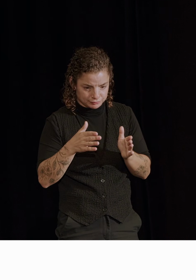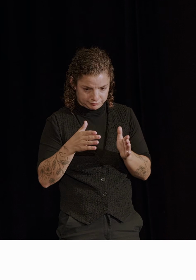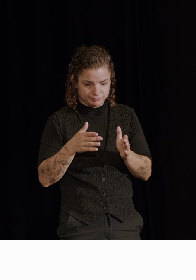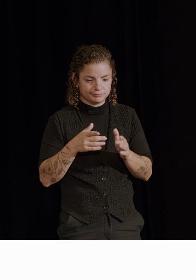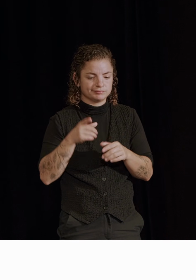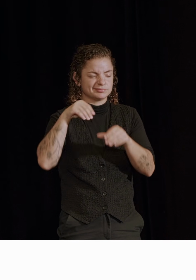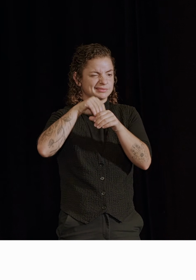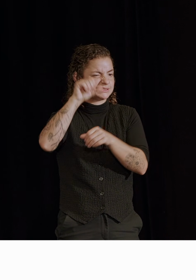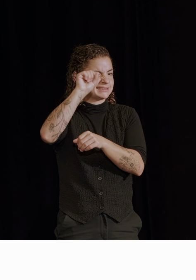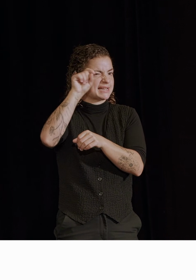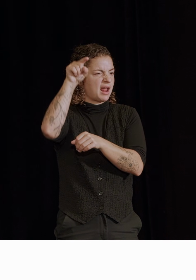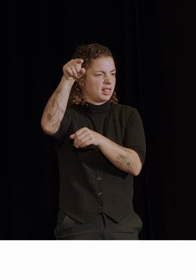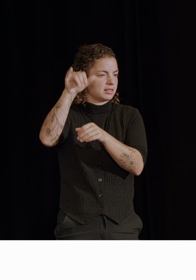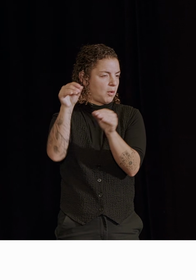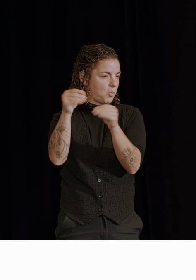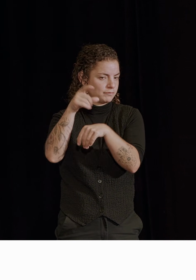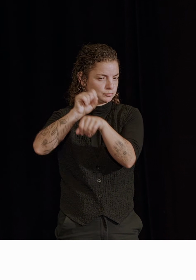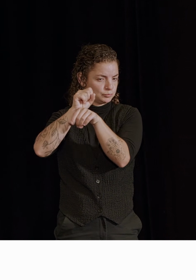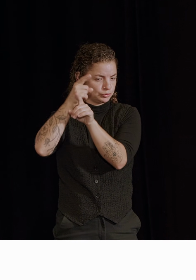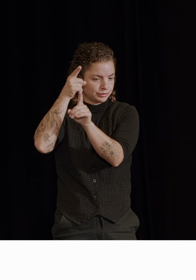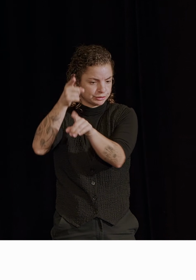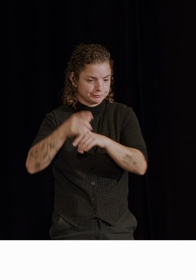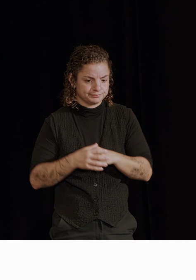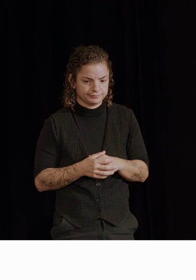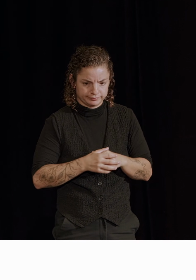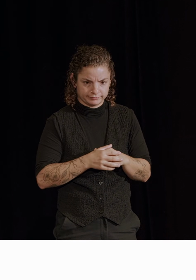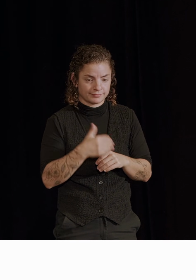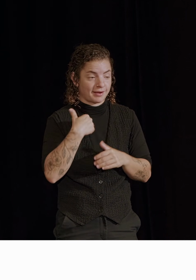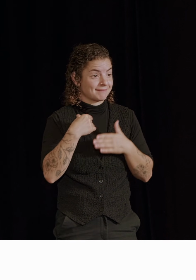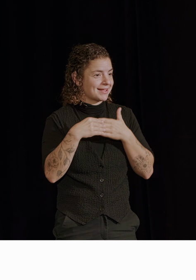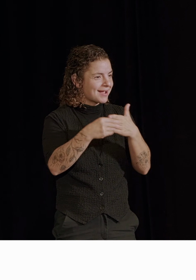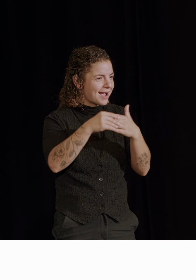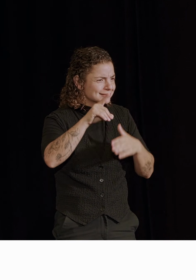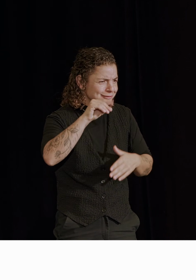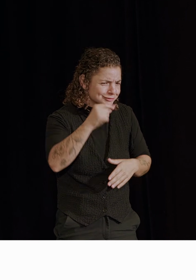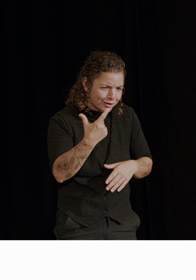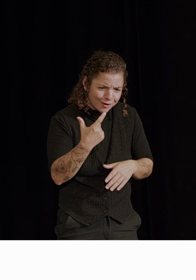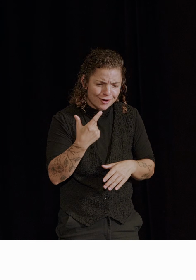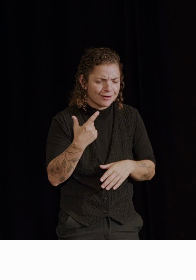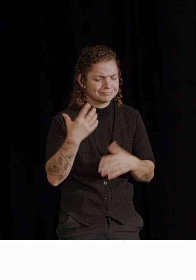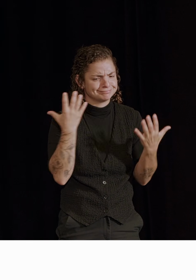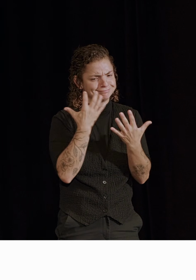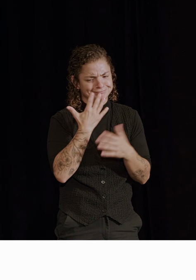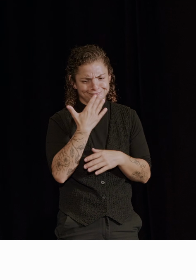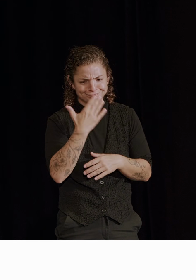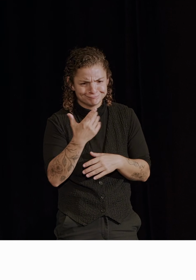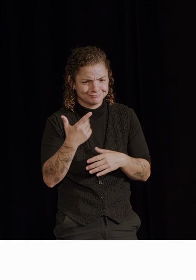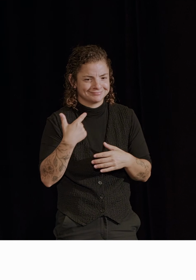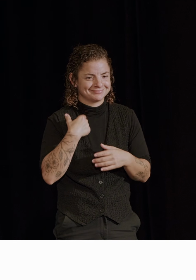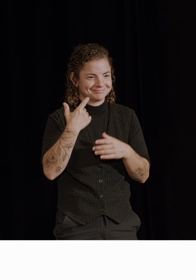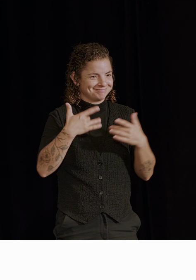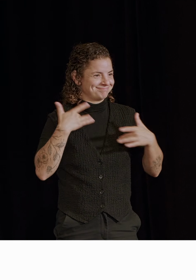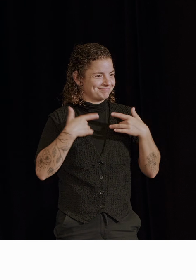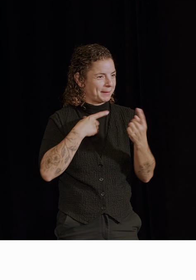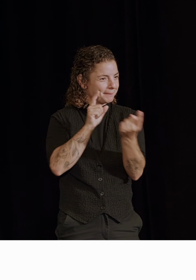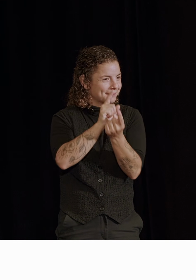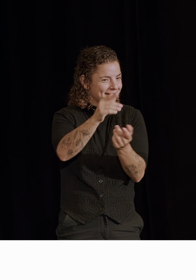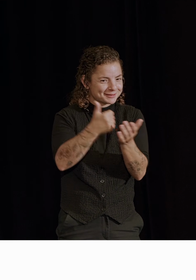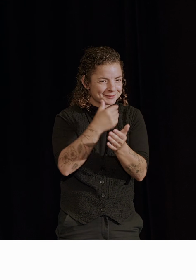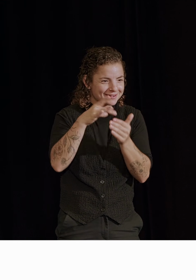trained with and partnered with. And I'm very eager to meet in the next couple of weeks. Sophia, myself,